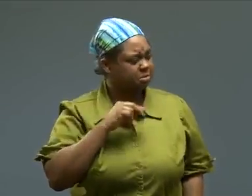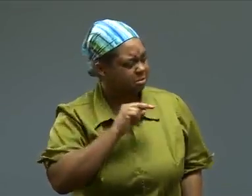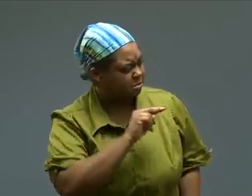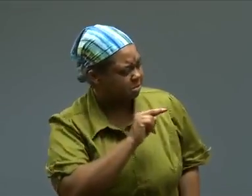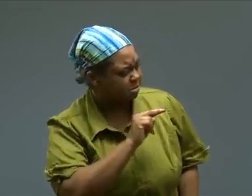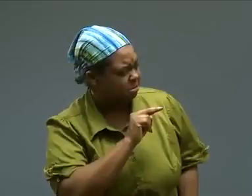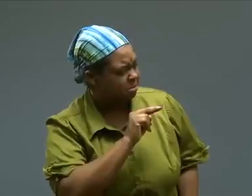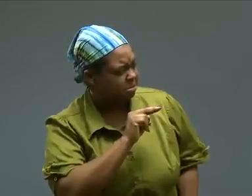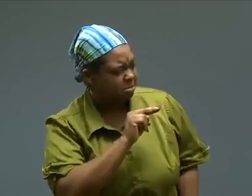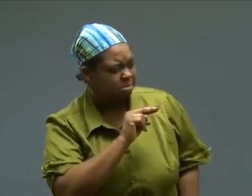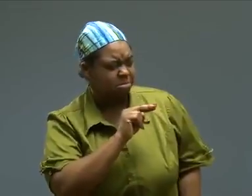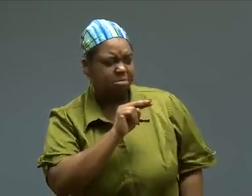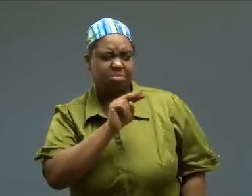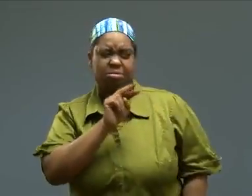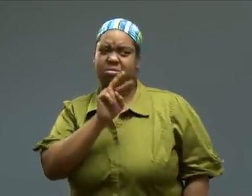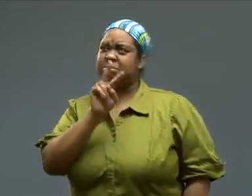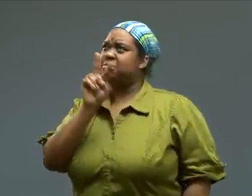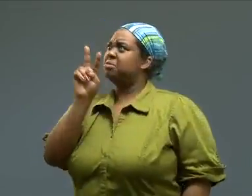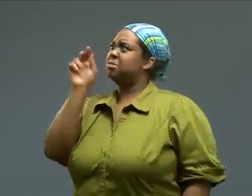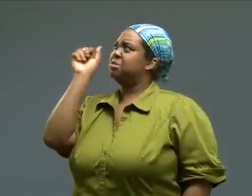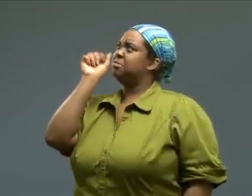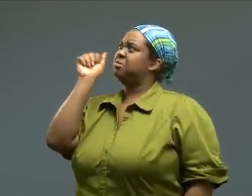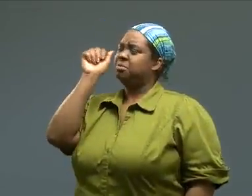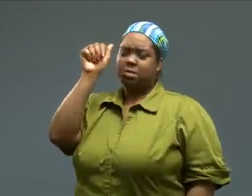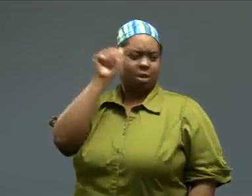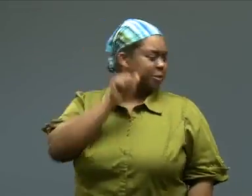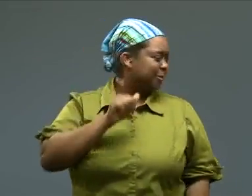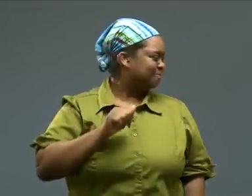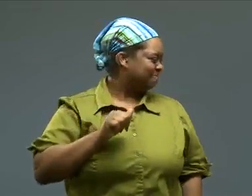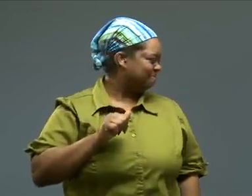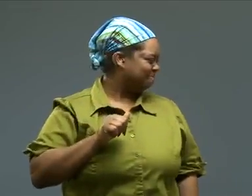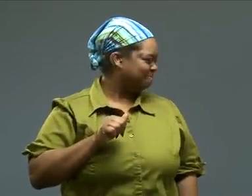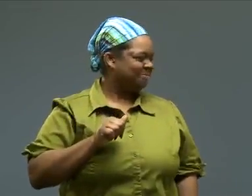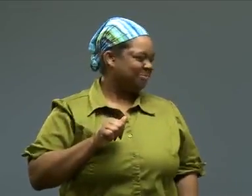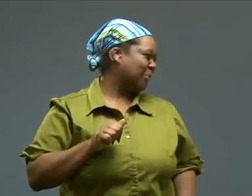I looked at my aunt, and she patted my leg,